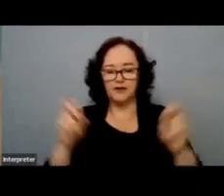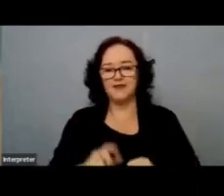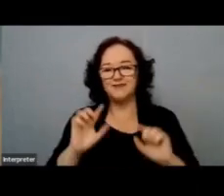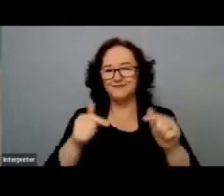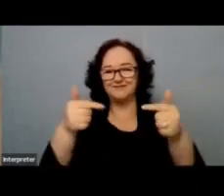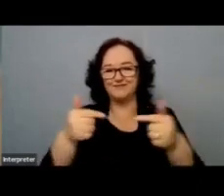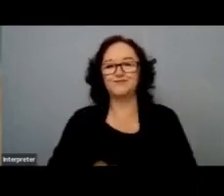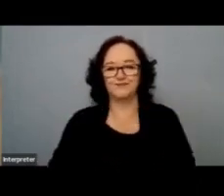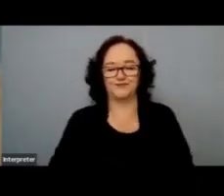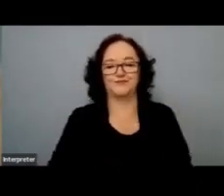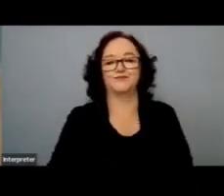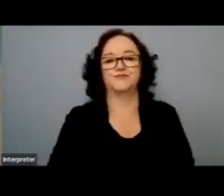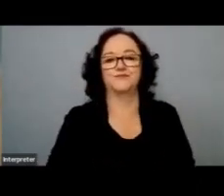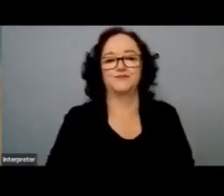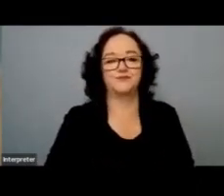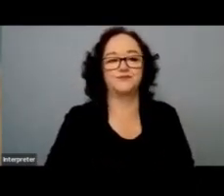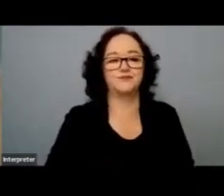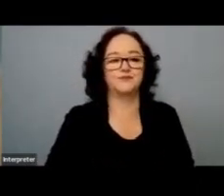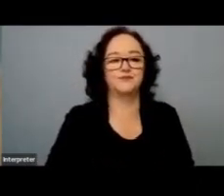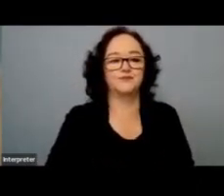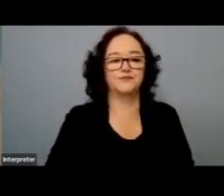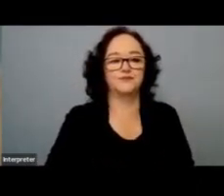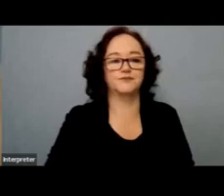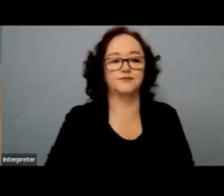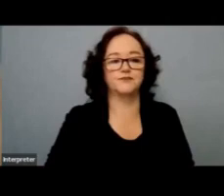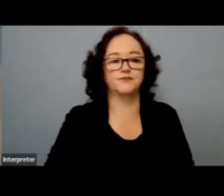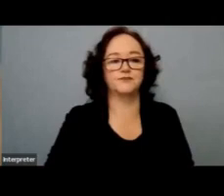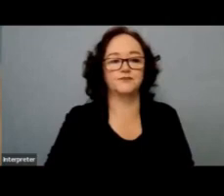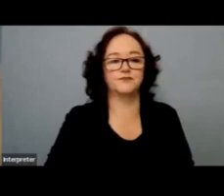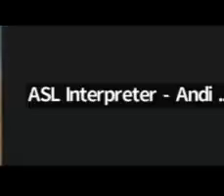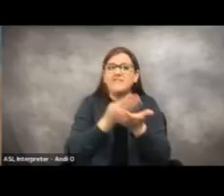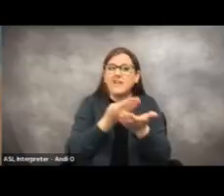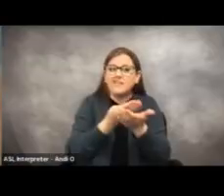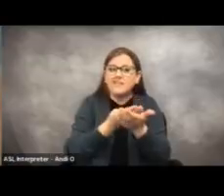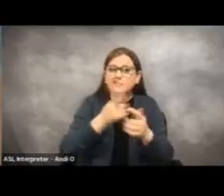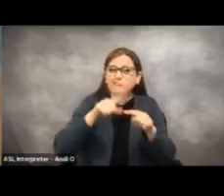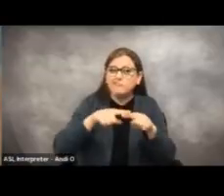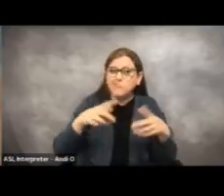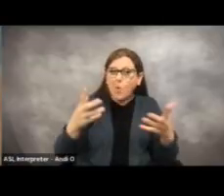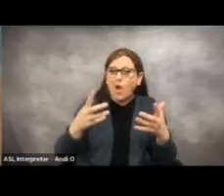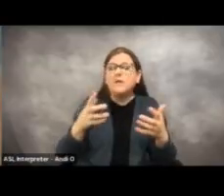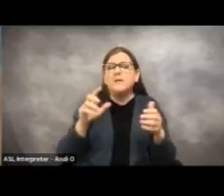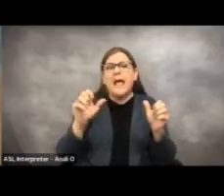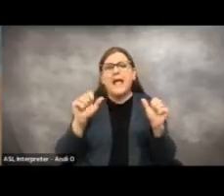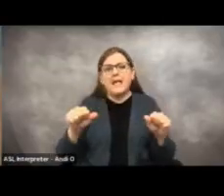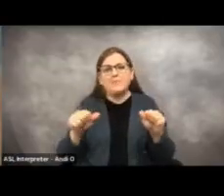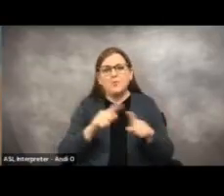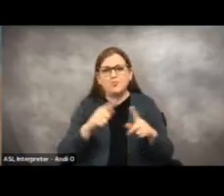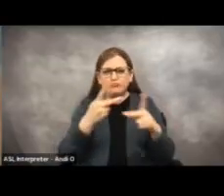Sustainability and funding relies on being able to evaluate the landscape within your state to determine if you're able to